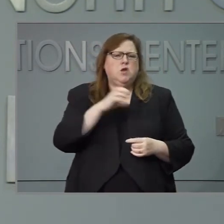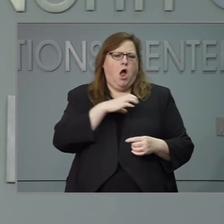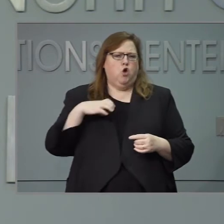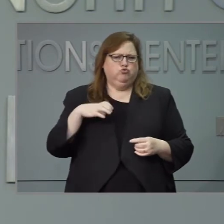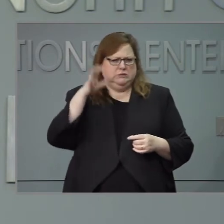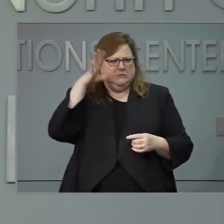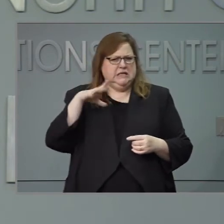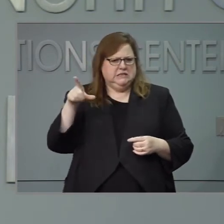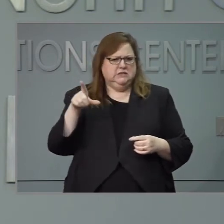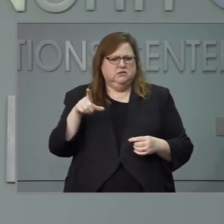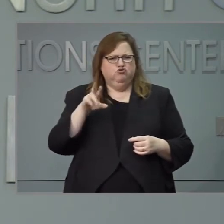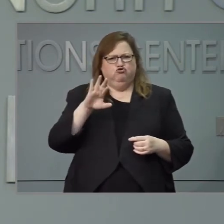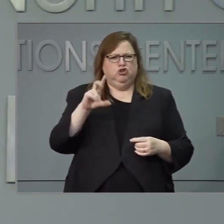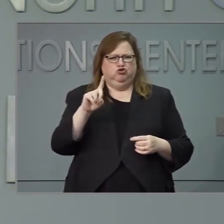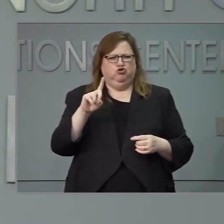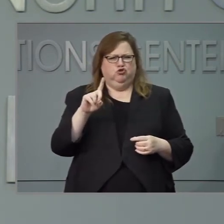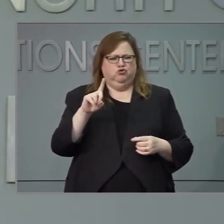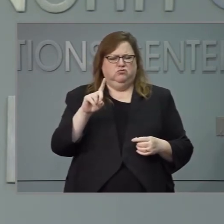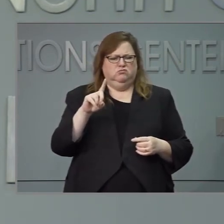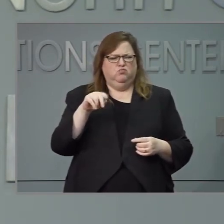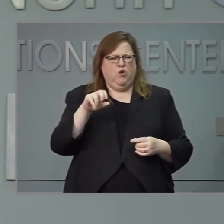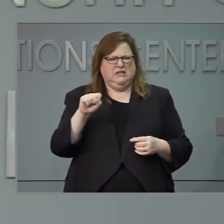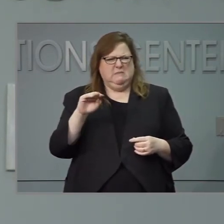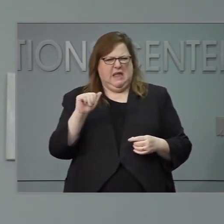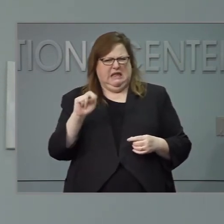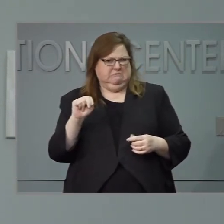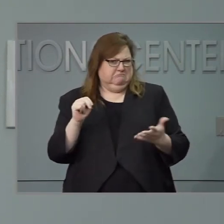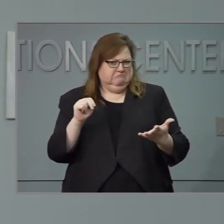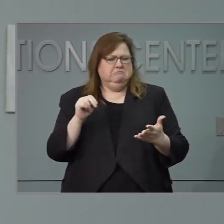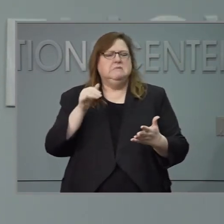DICIENDO TODO ESTÁ BIEN, NO NECESITAN LLEVAR UNA MASCARILA,